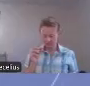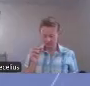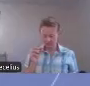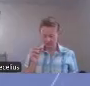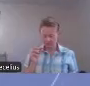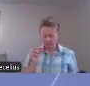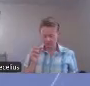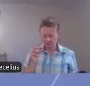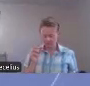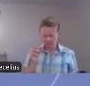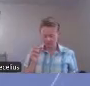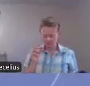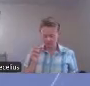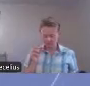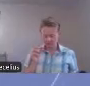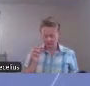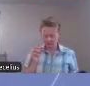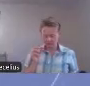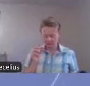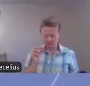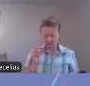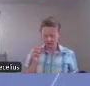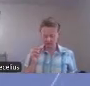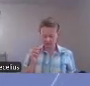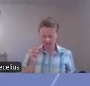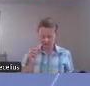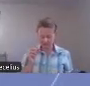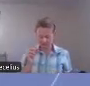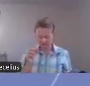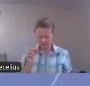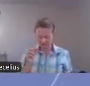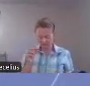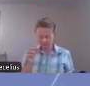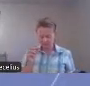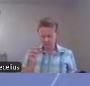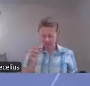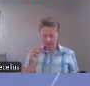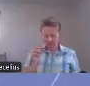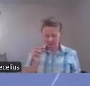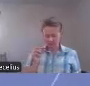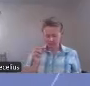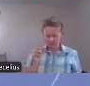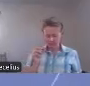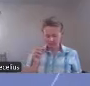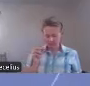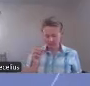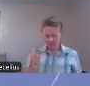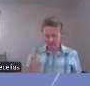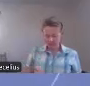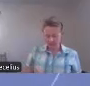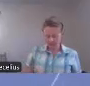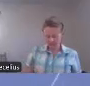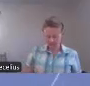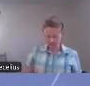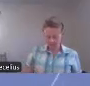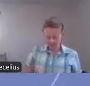with developmental disabilities, but it was also made with disability service providers, researchers, and IRB administrators and members.